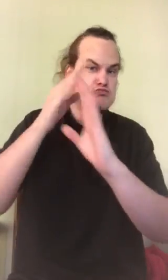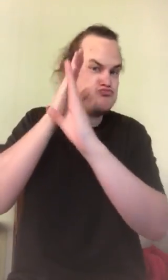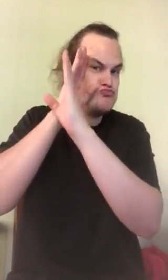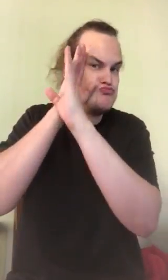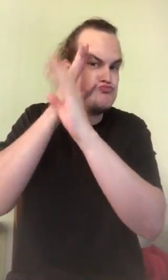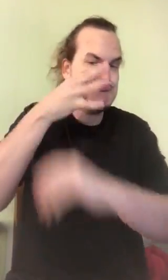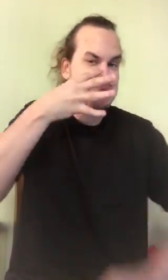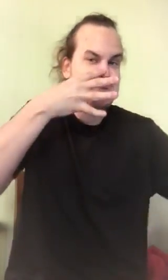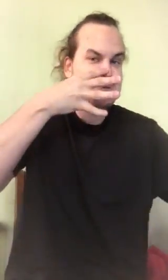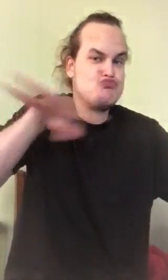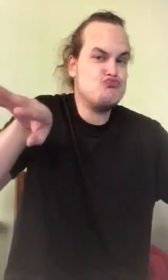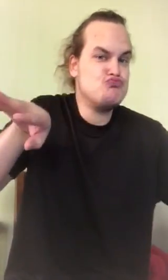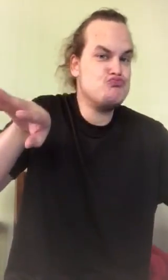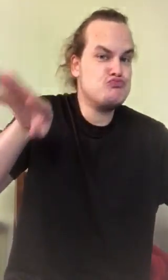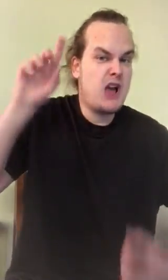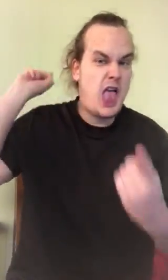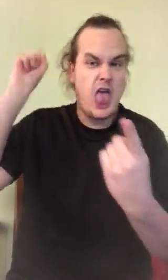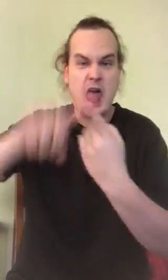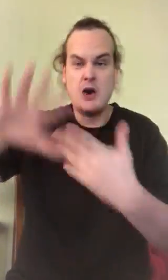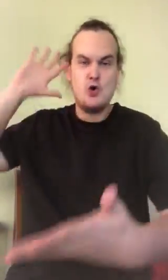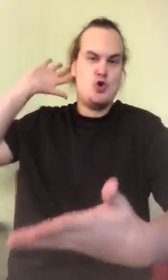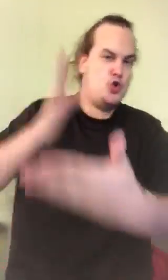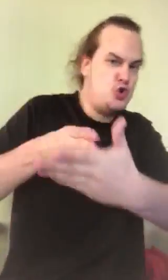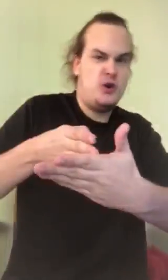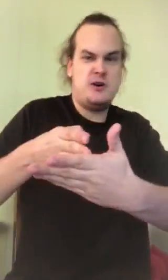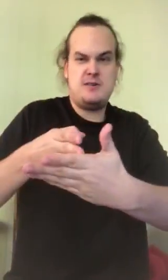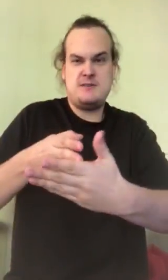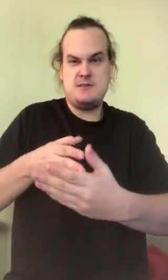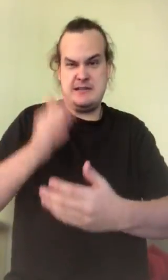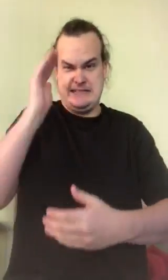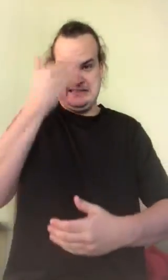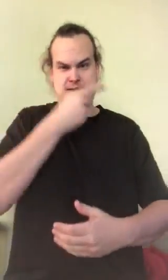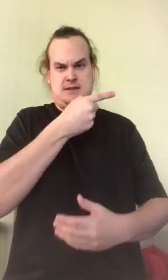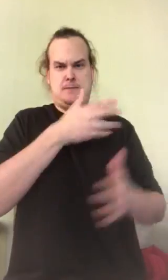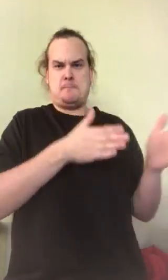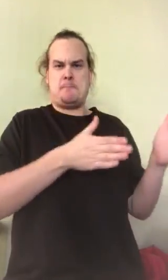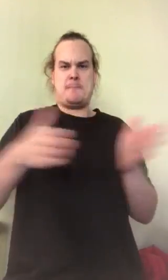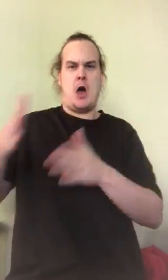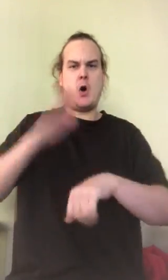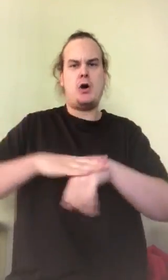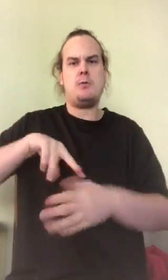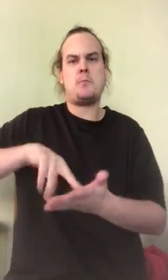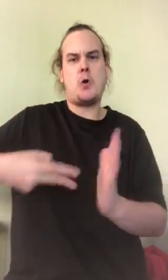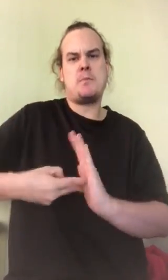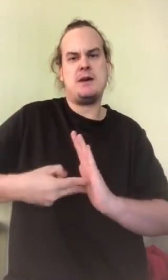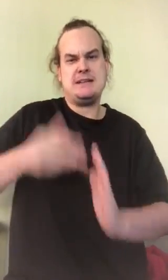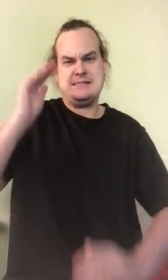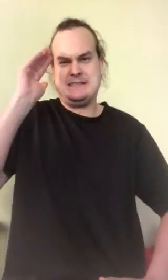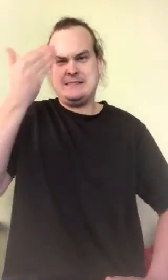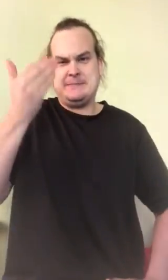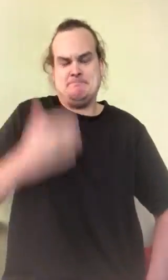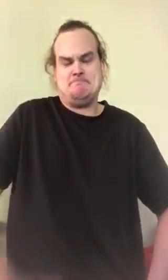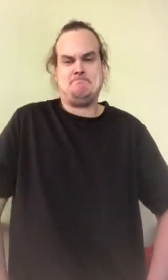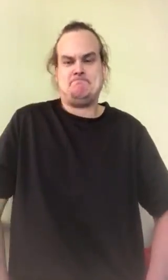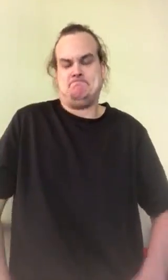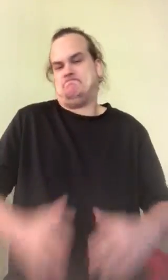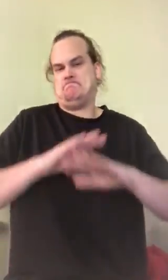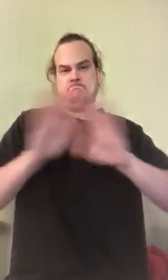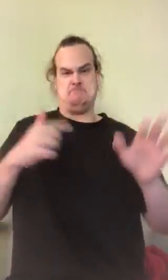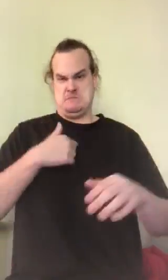He ignored the process all up until the lawsuit itself It appeared that he planned this on purpose it seems to me